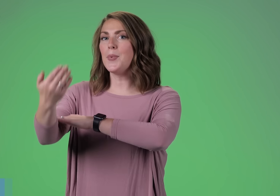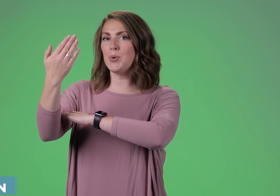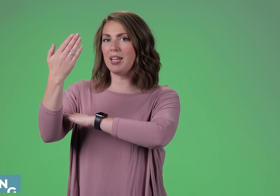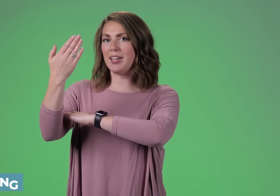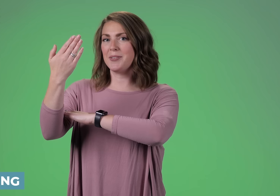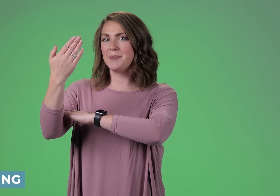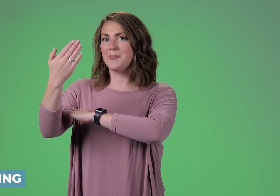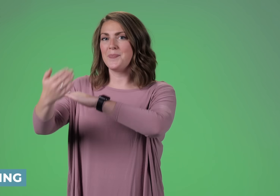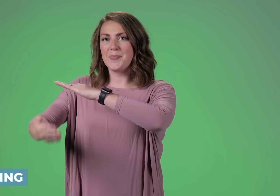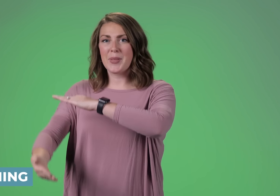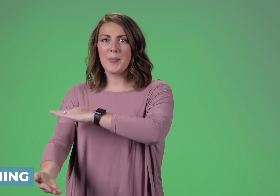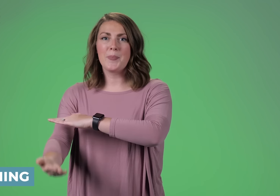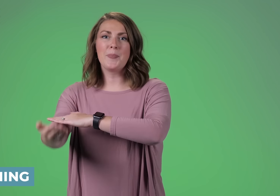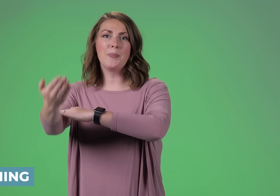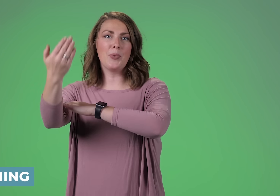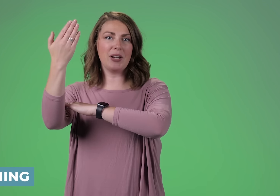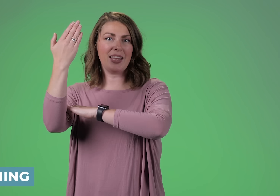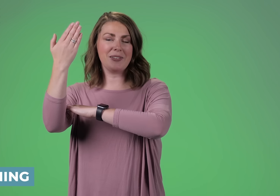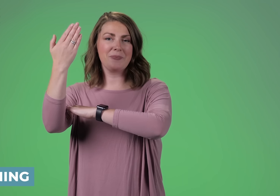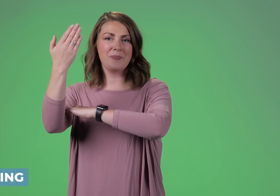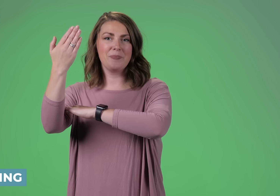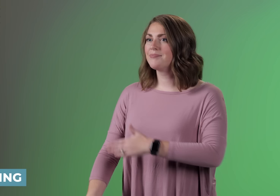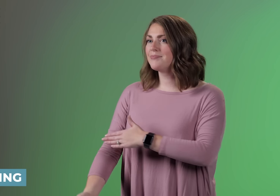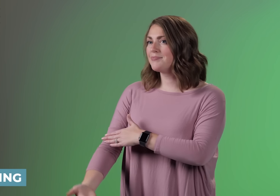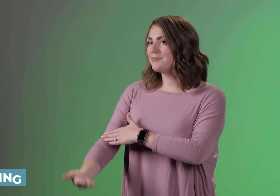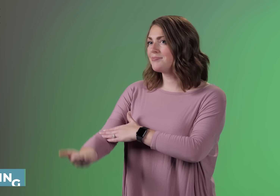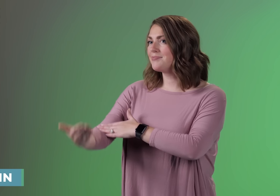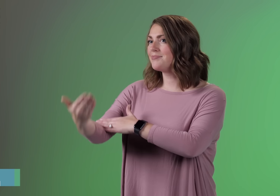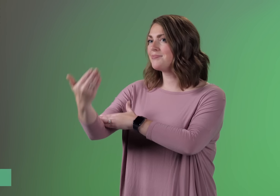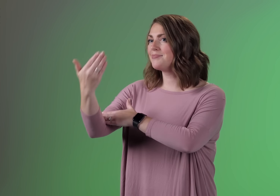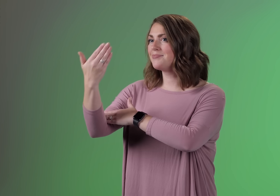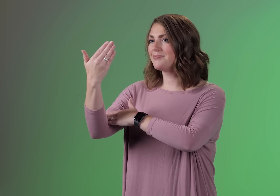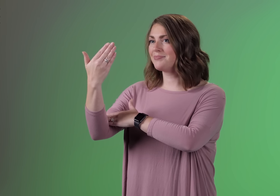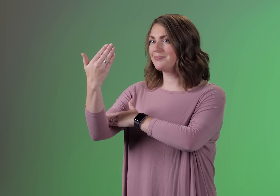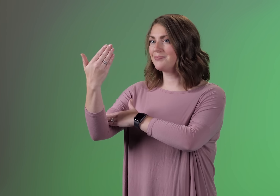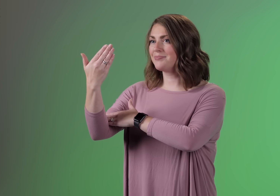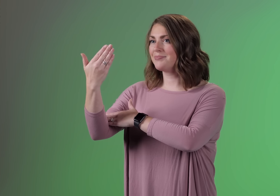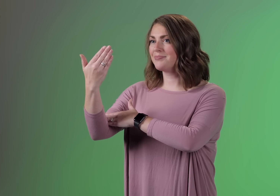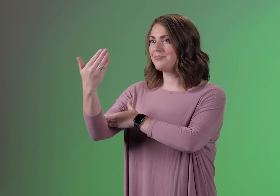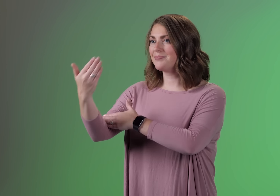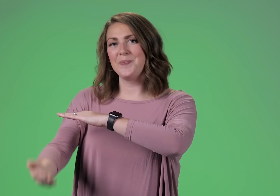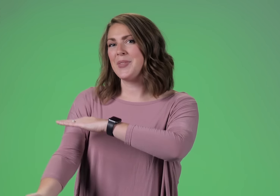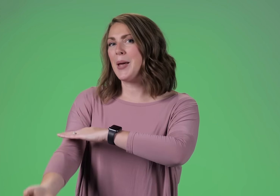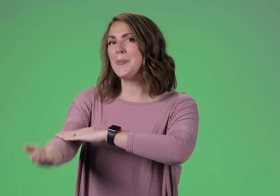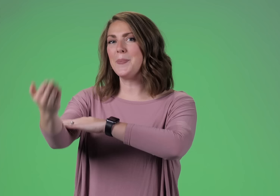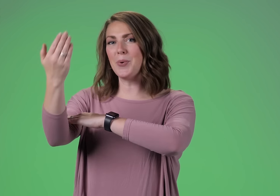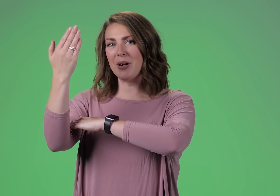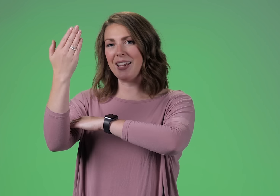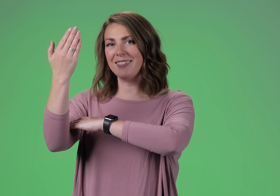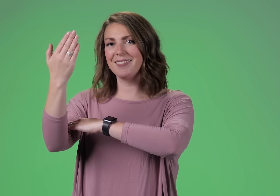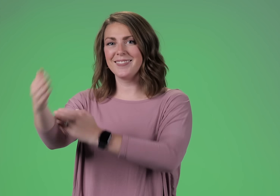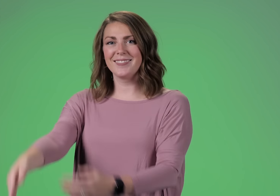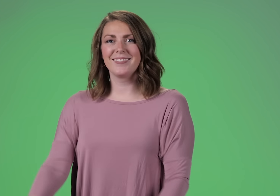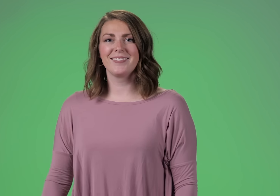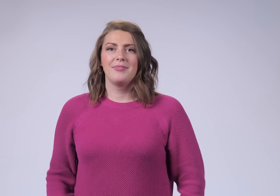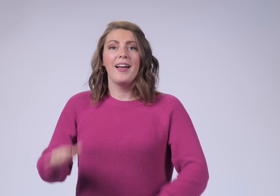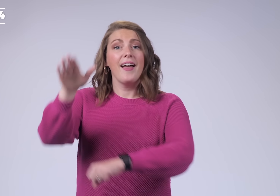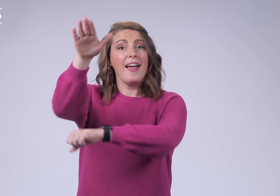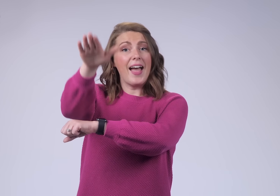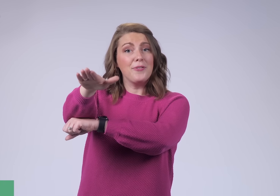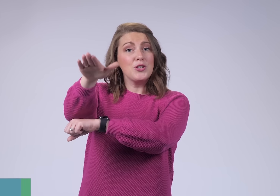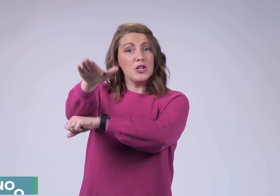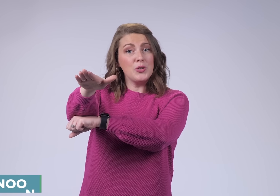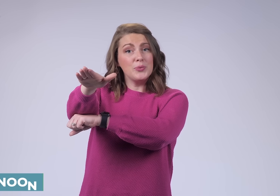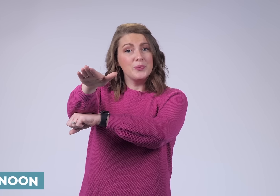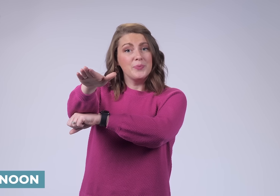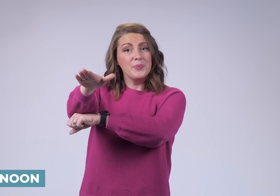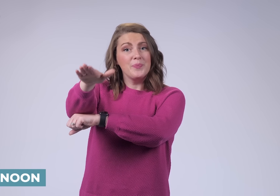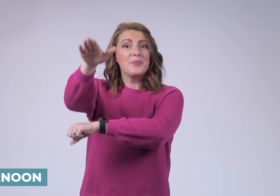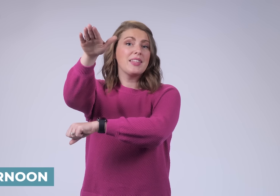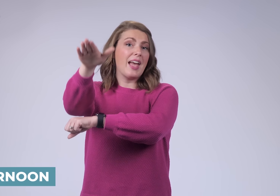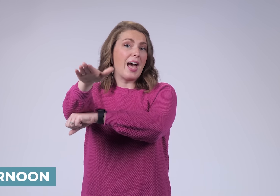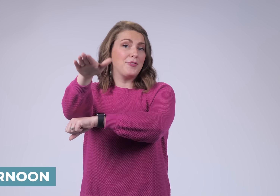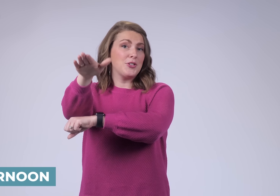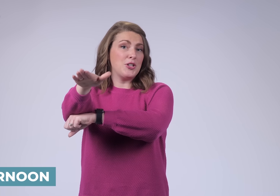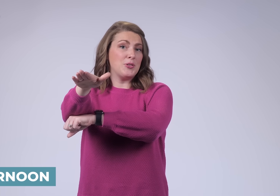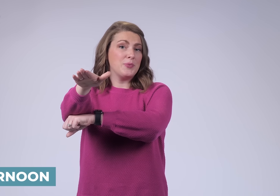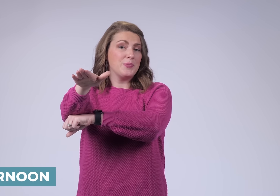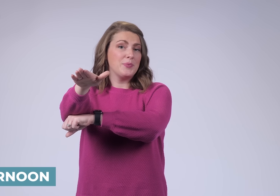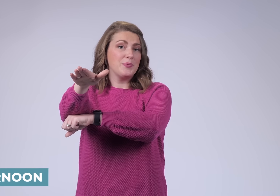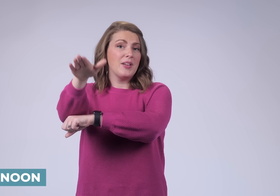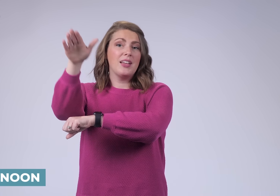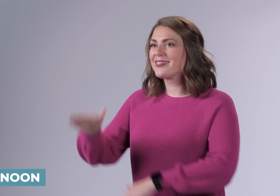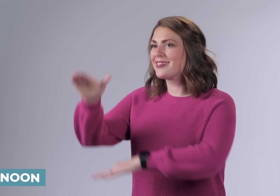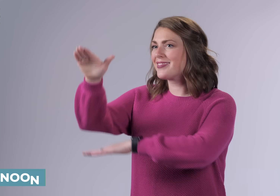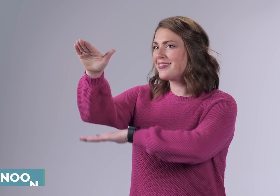'Morning, morning,' because the sun is coming up in the morning 'morning.' 'Afternoon, afternoon,' think